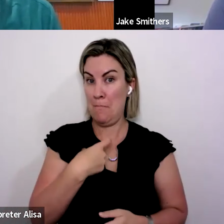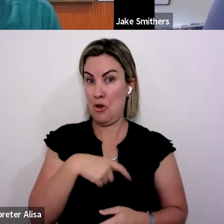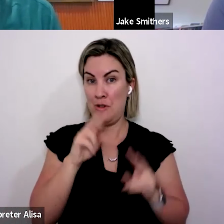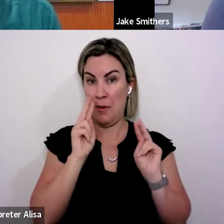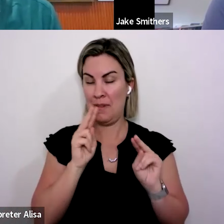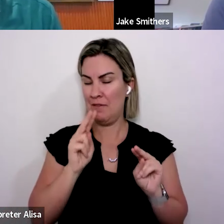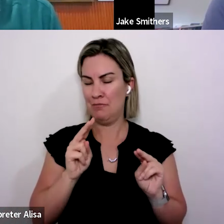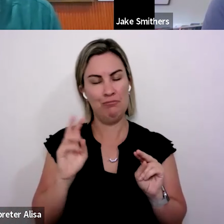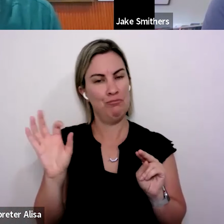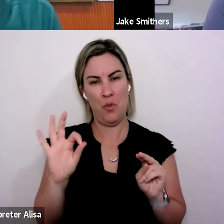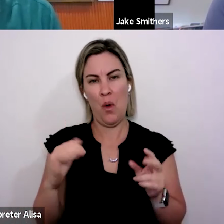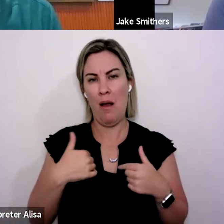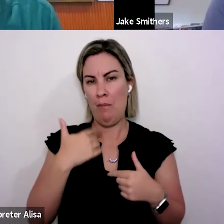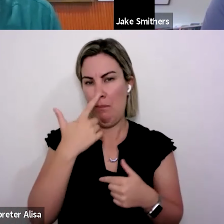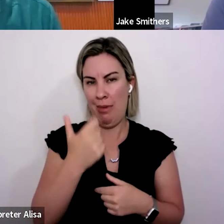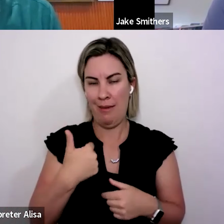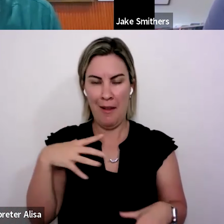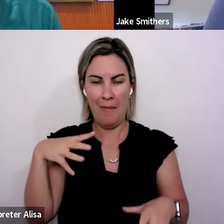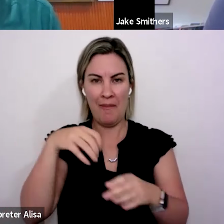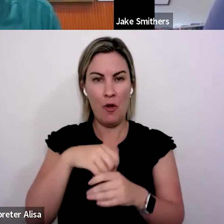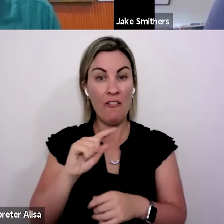panel as well as the music and other art forms.